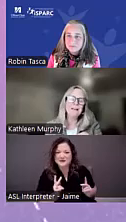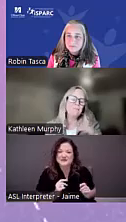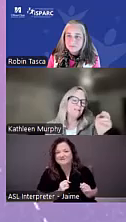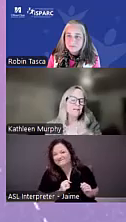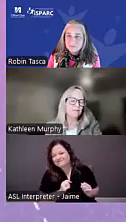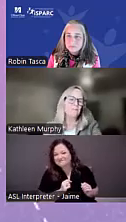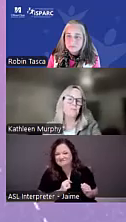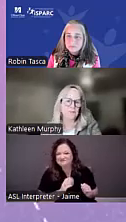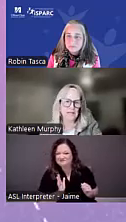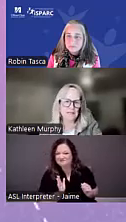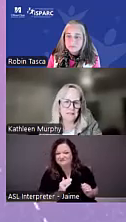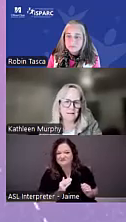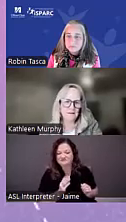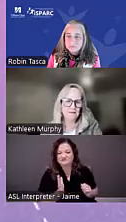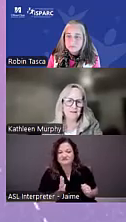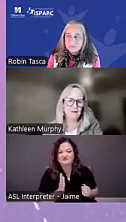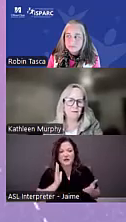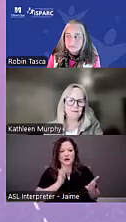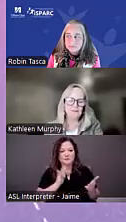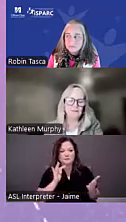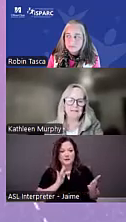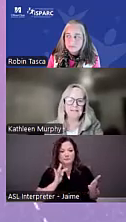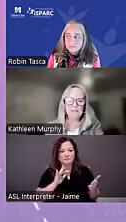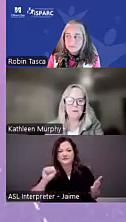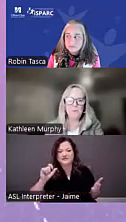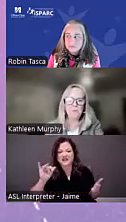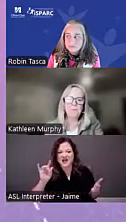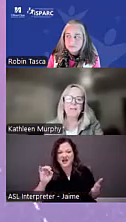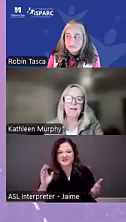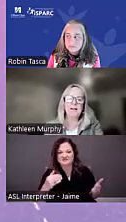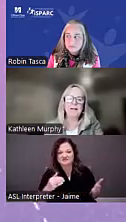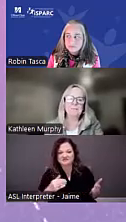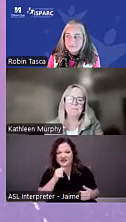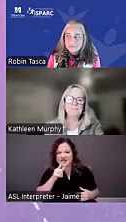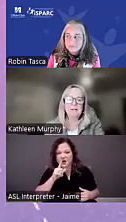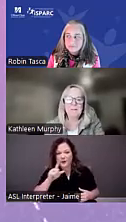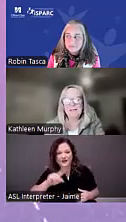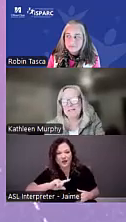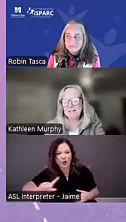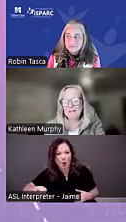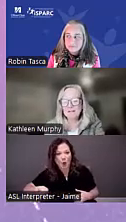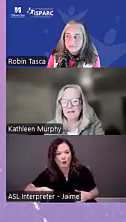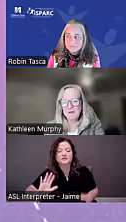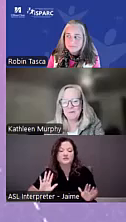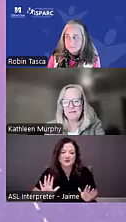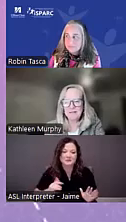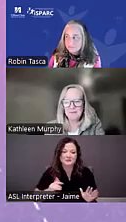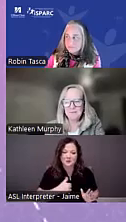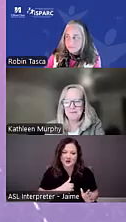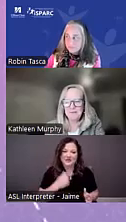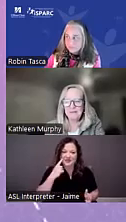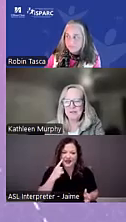I'm just going to flip through the slides, and I'm not really going to go to this event. So we'd like to think there's a value add to being here,